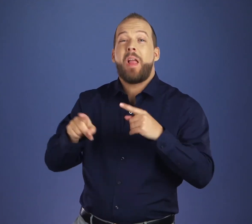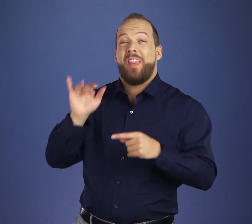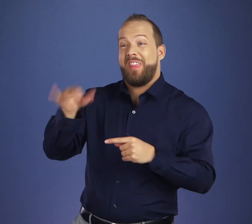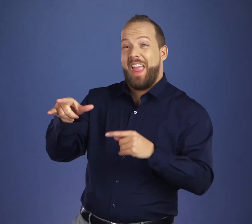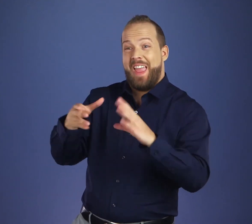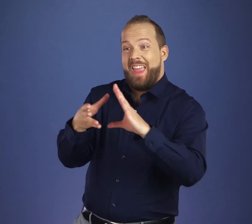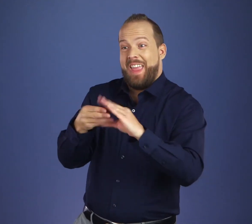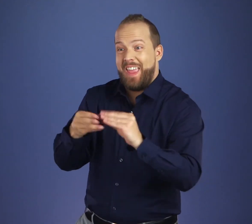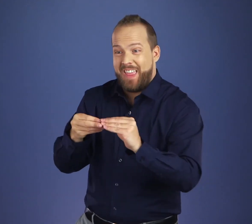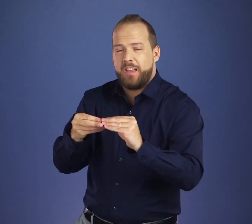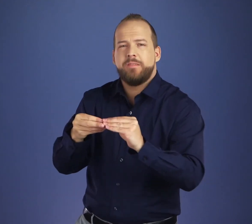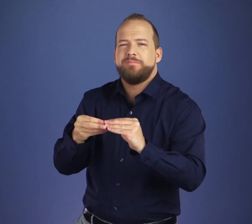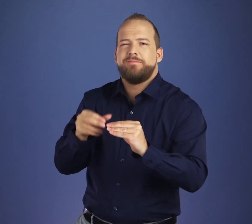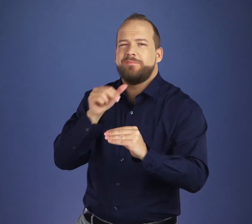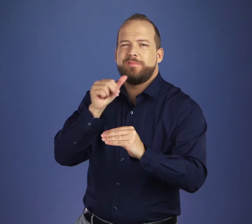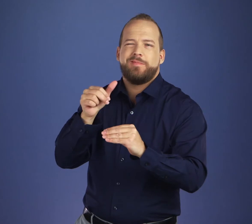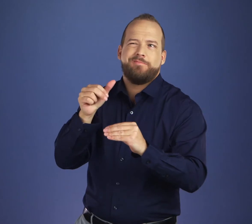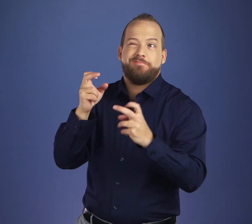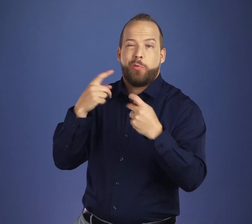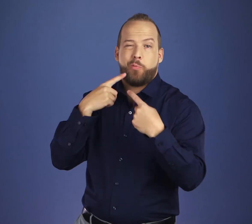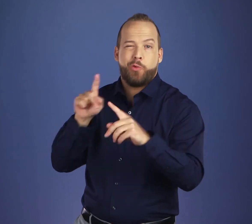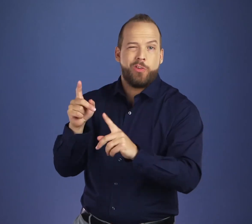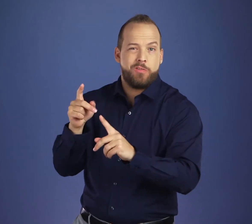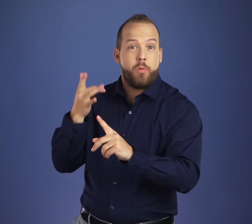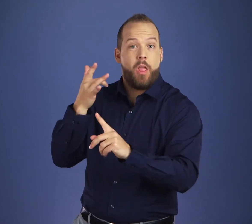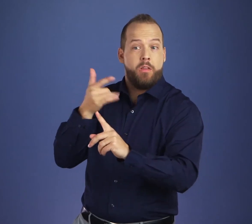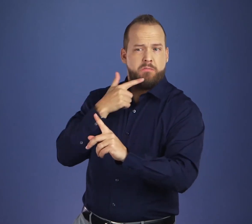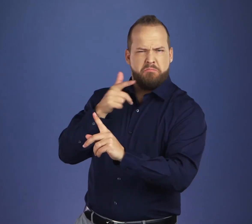But he had one idea that wasn’t so salable.